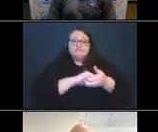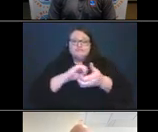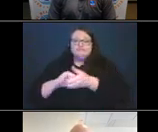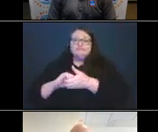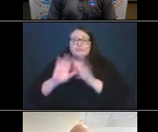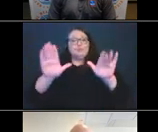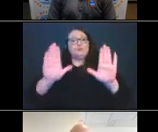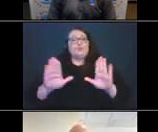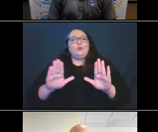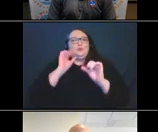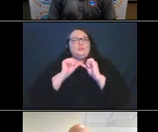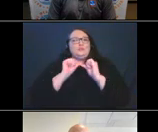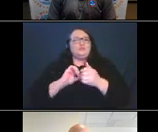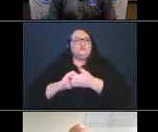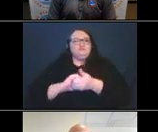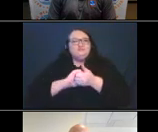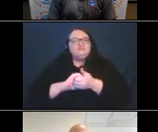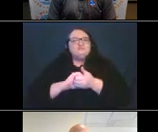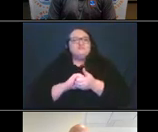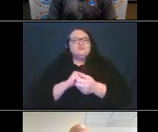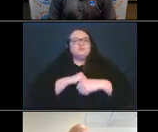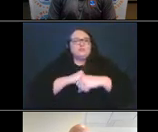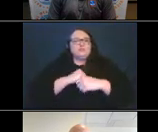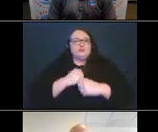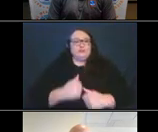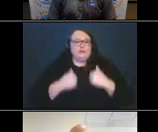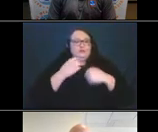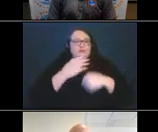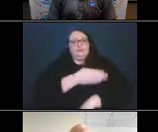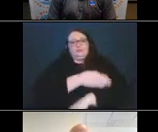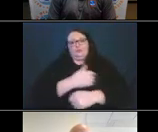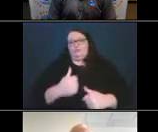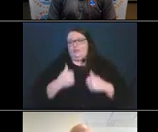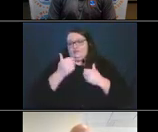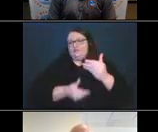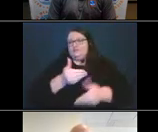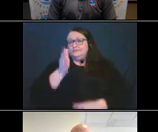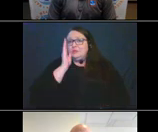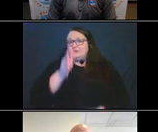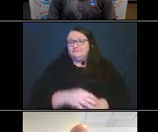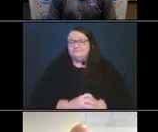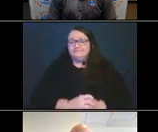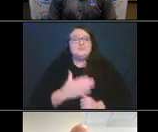to protect health and improve lives, moving forward. So I'm delighted to be here and looking